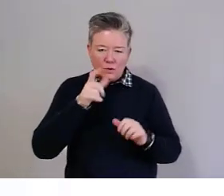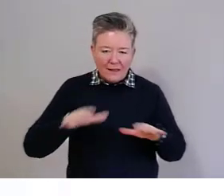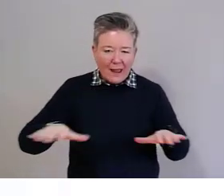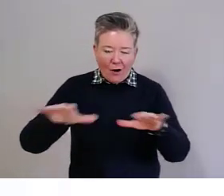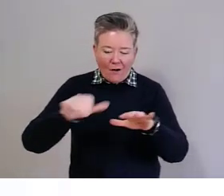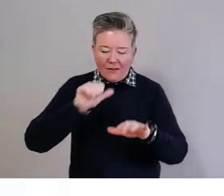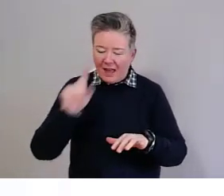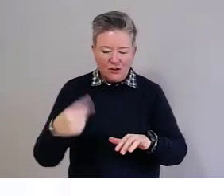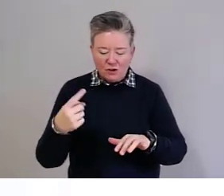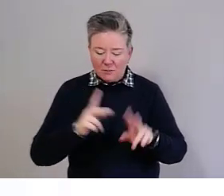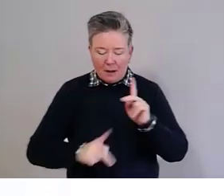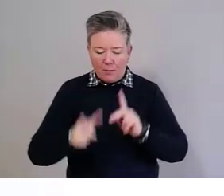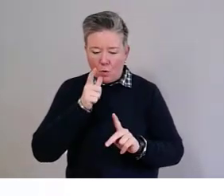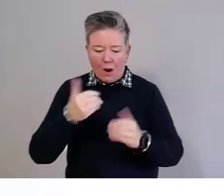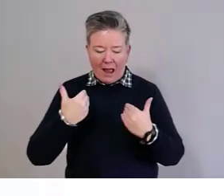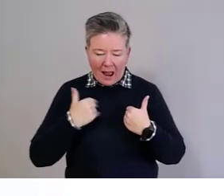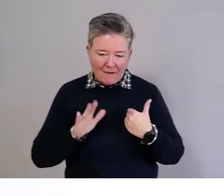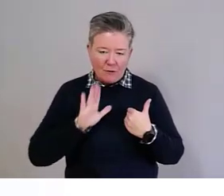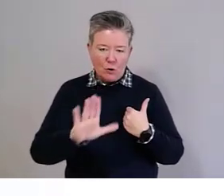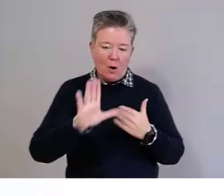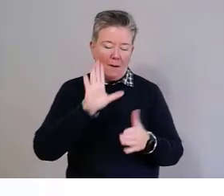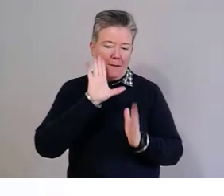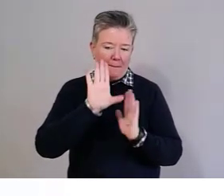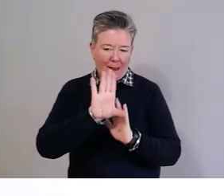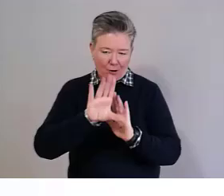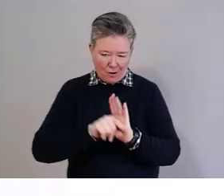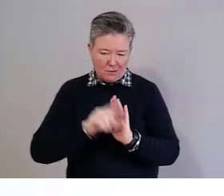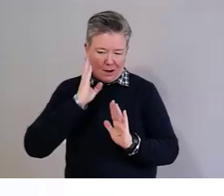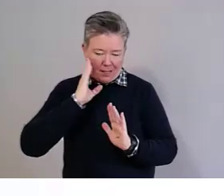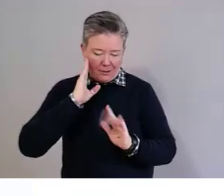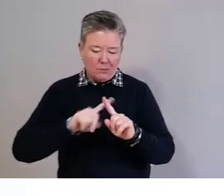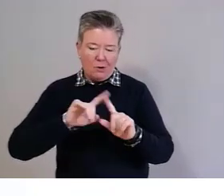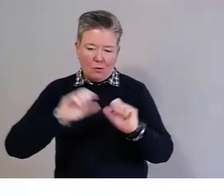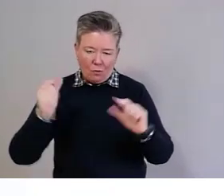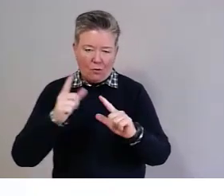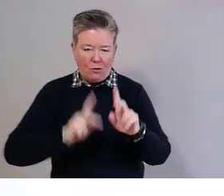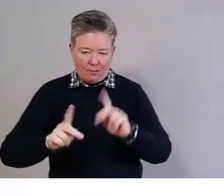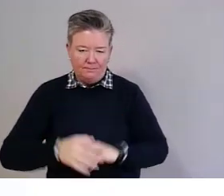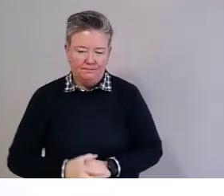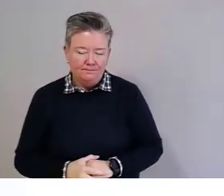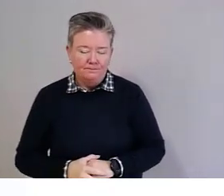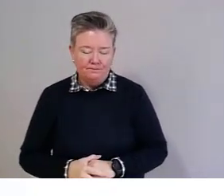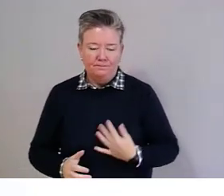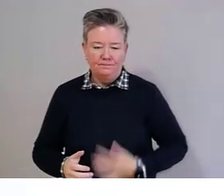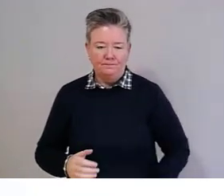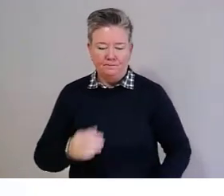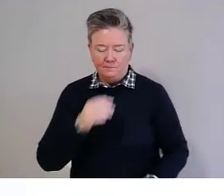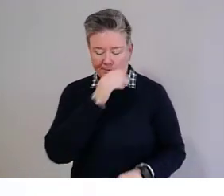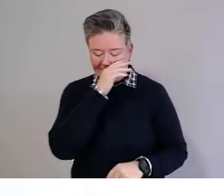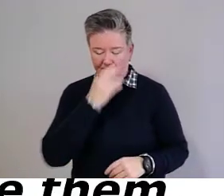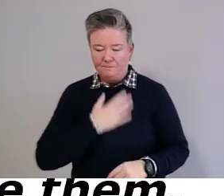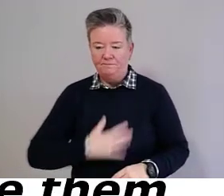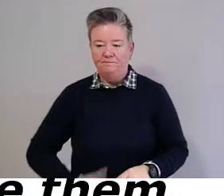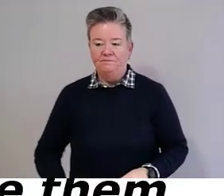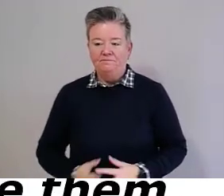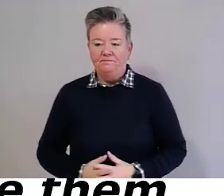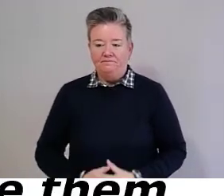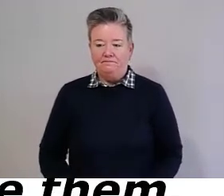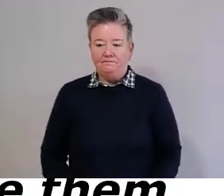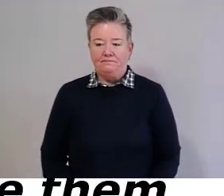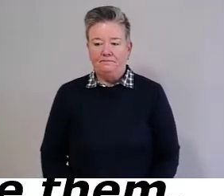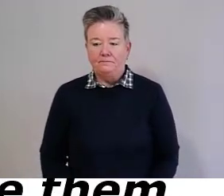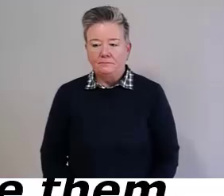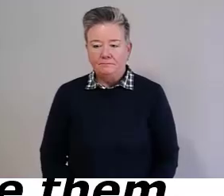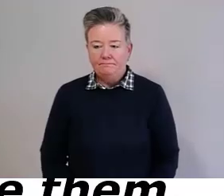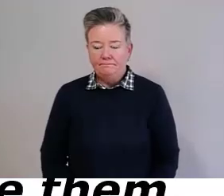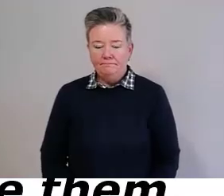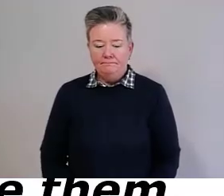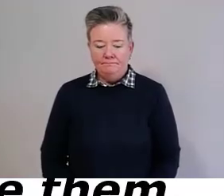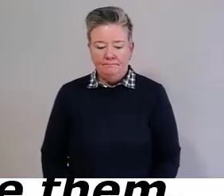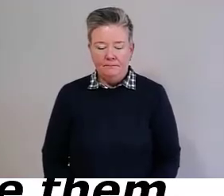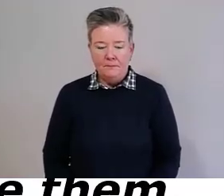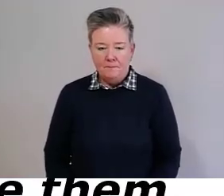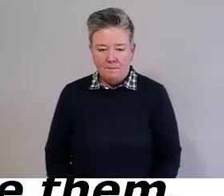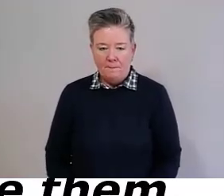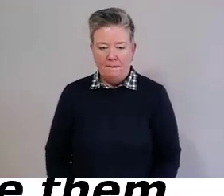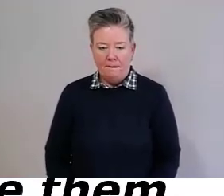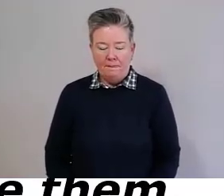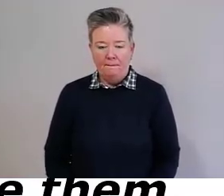not just those who have your same background knowledge.